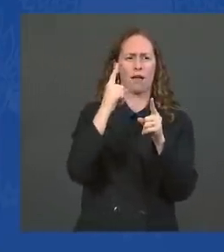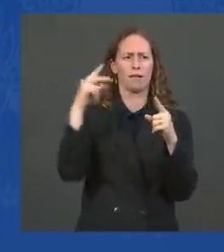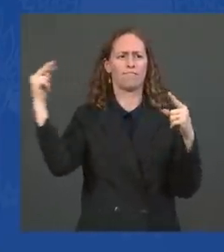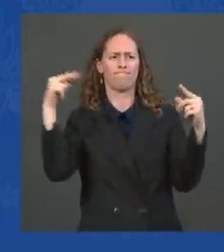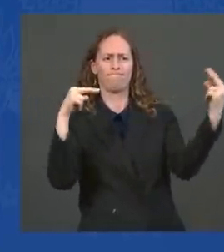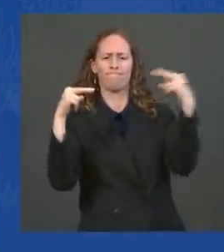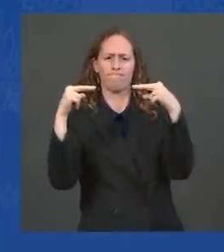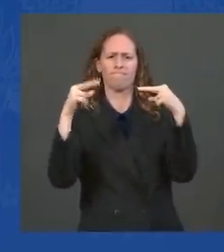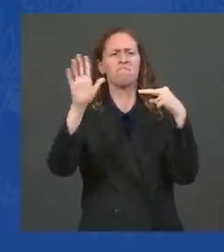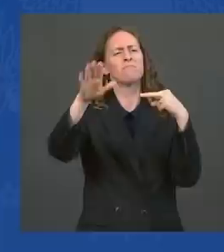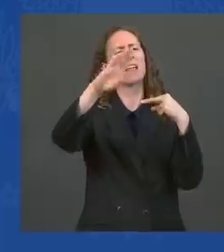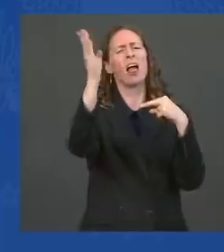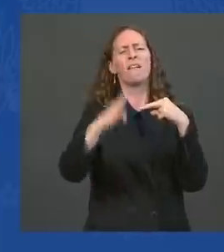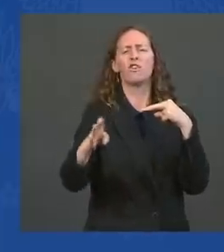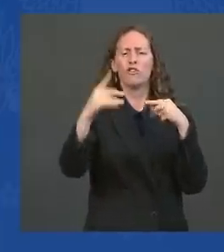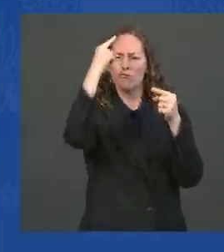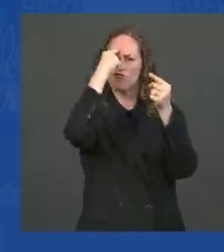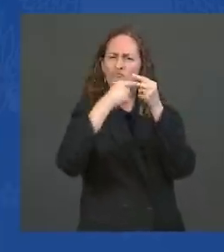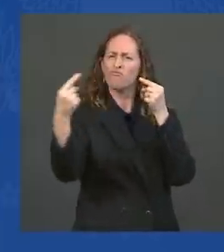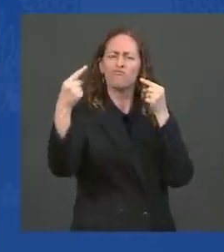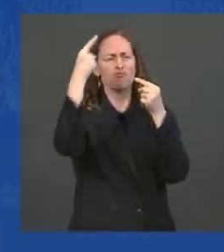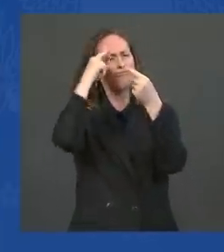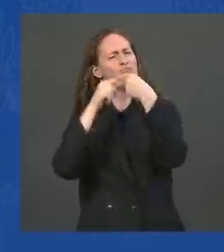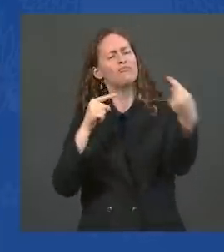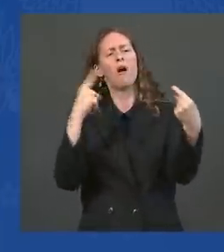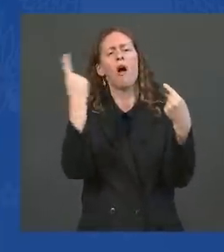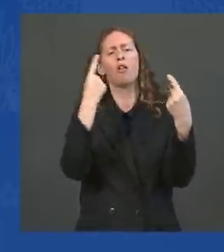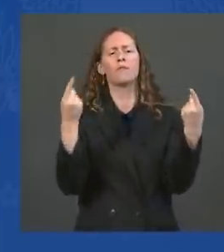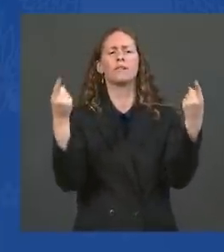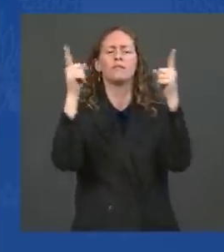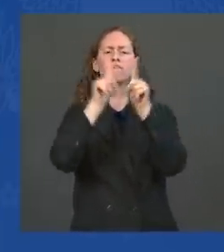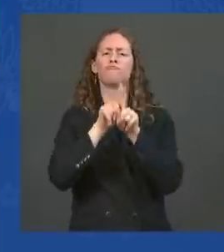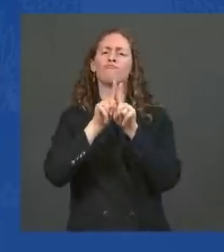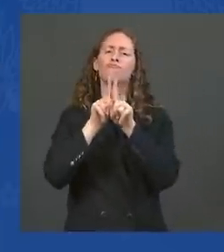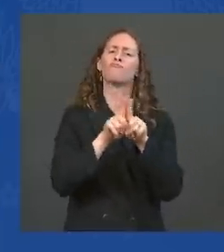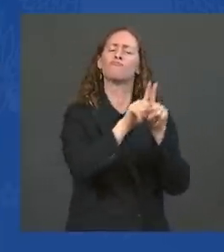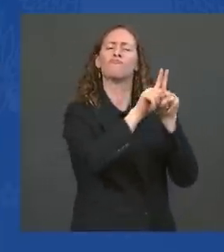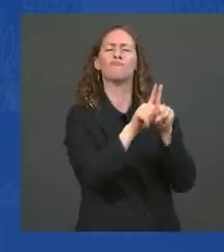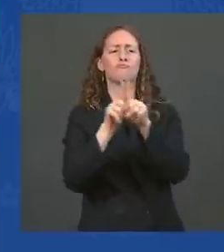Always together. Never alone. Our world is becoming more complex,